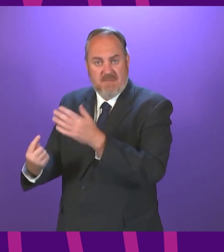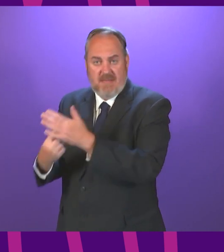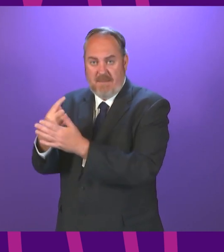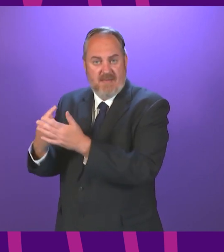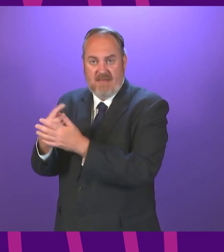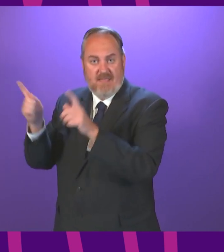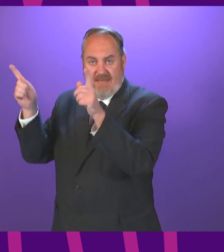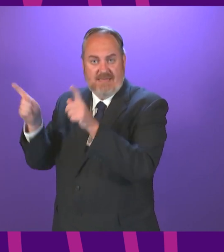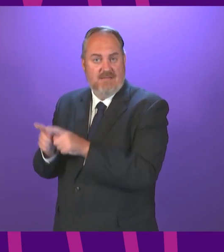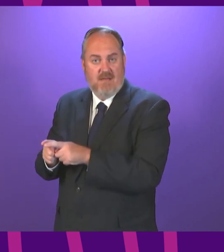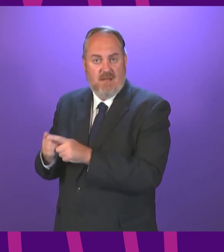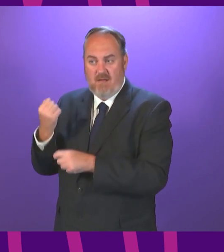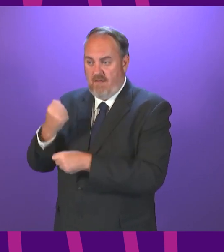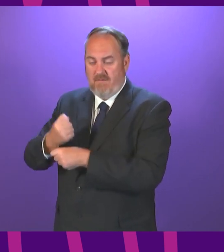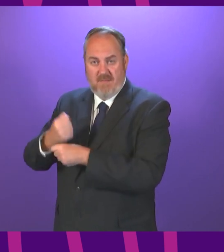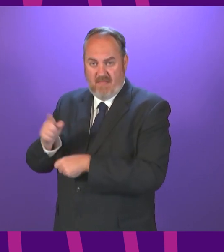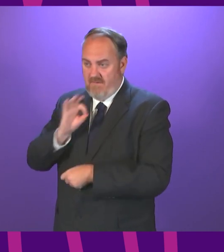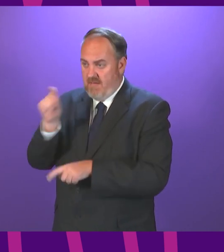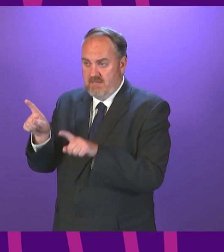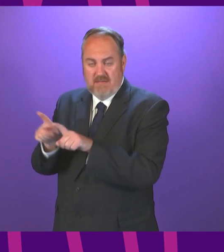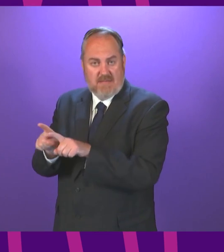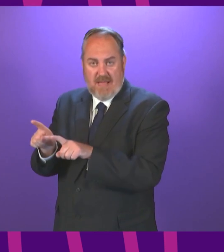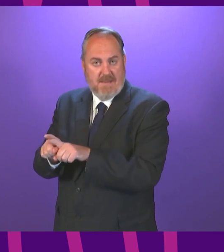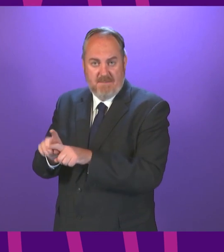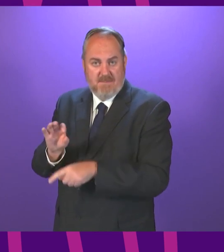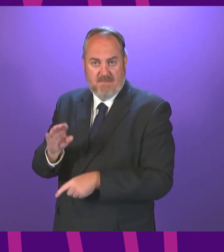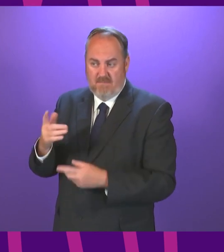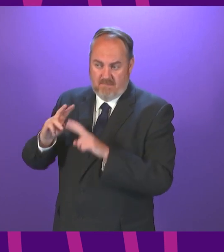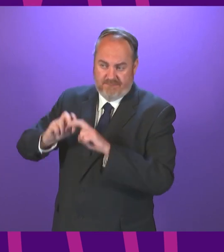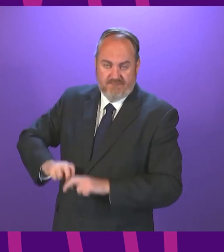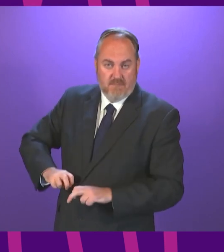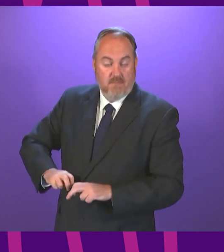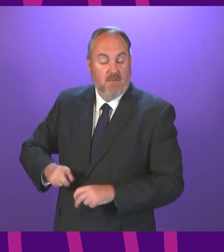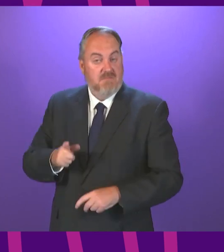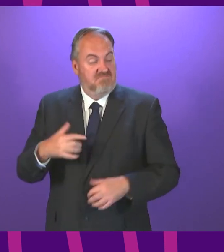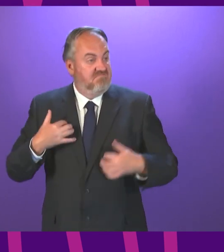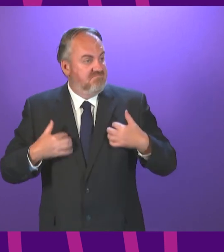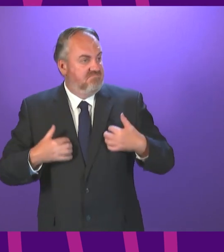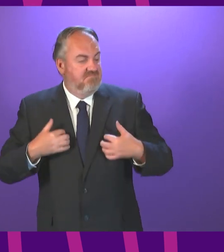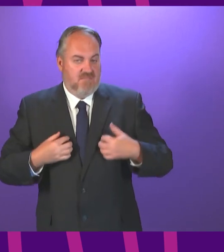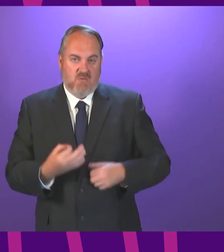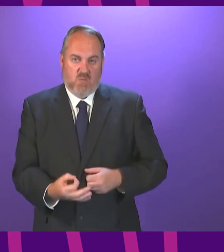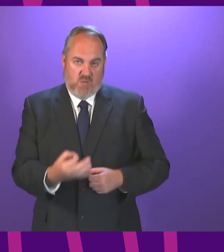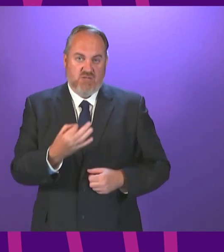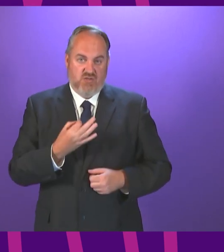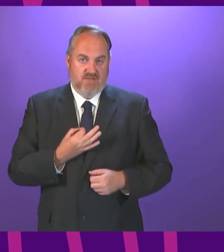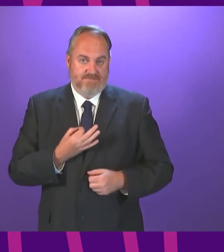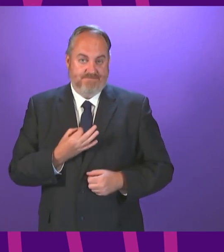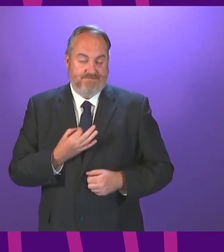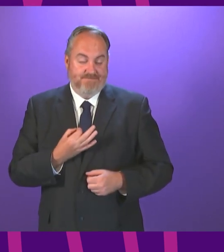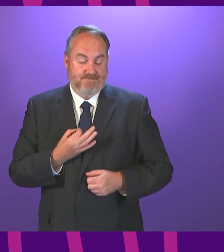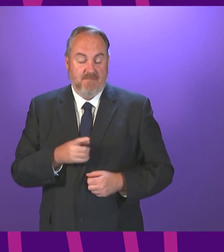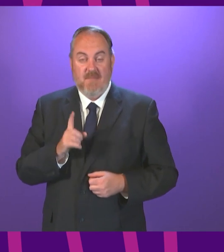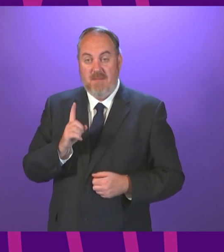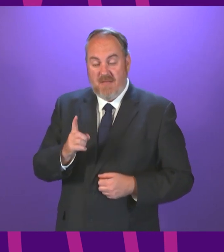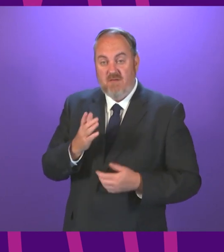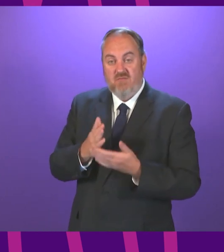That is an excellent question. In terms of environmental mitigations that we can bring